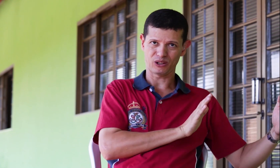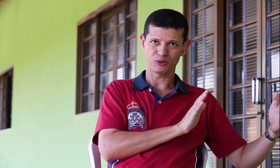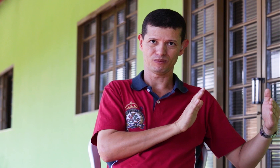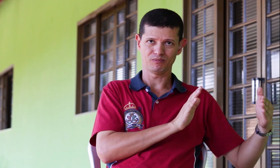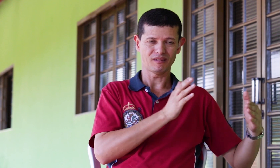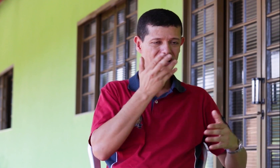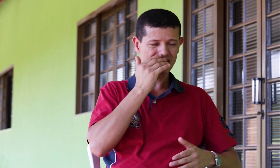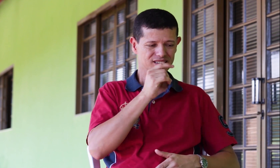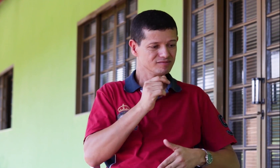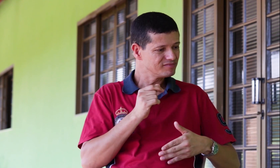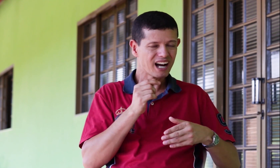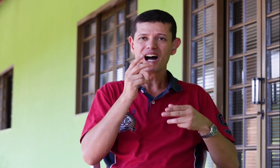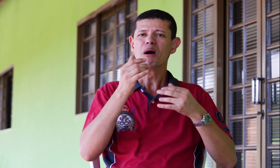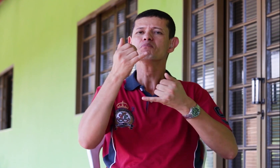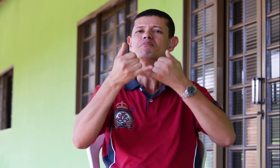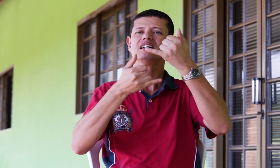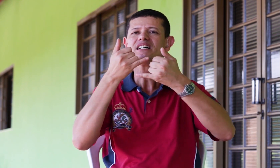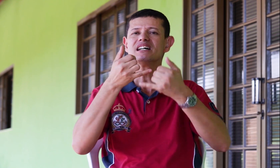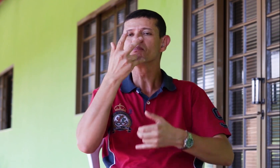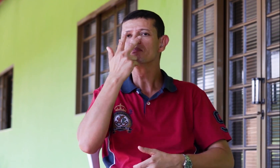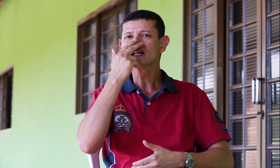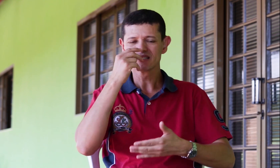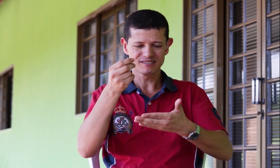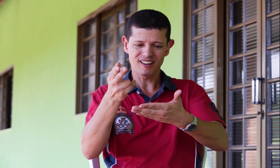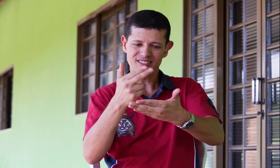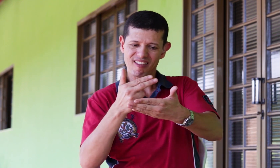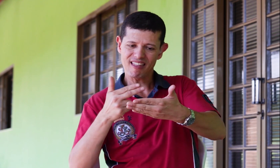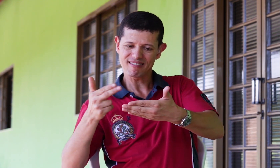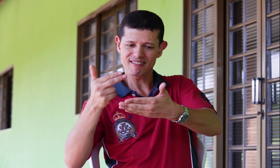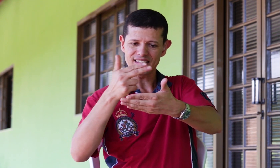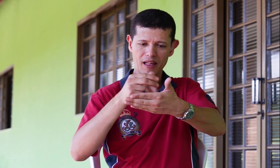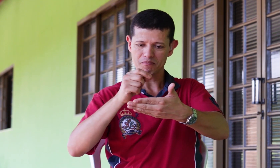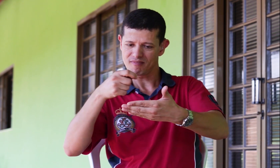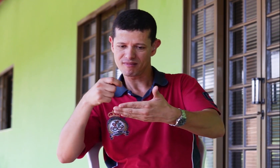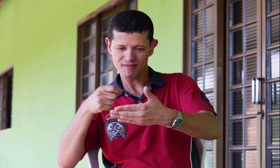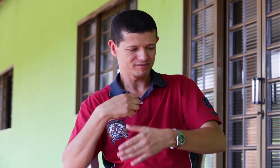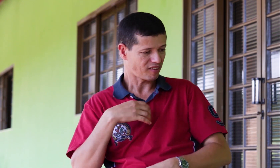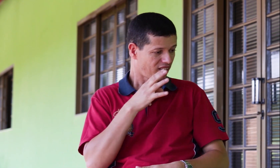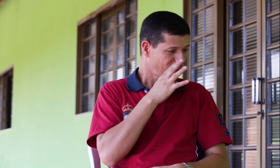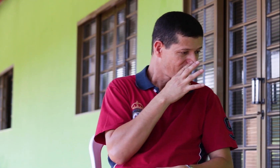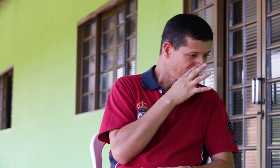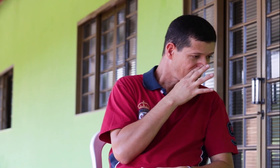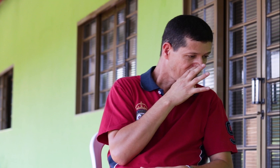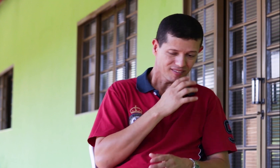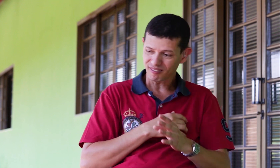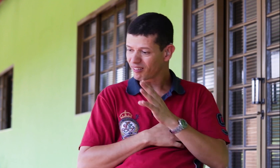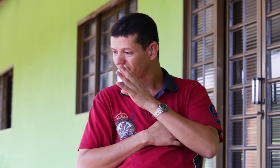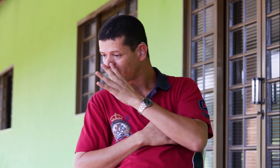At the desks next to mine, kids were playing, drawing… And I just glared at them, in wonder.